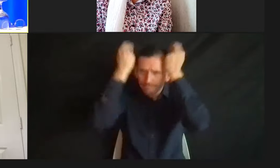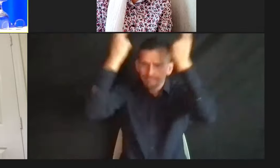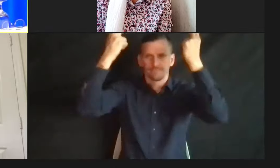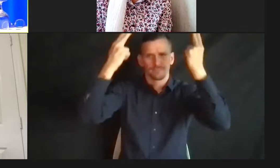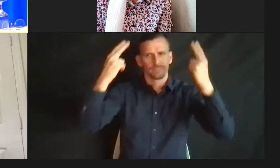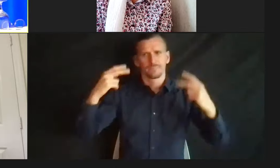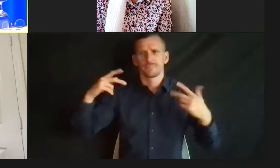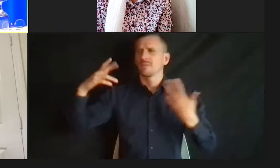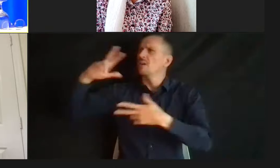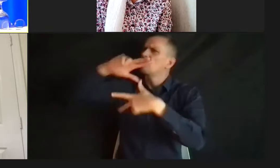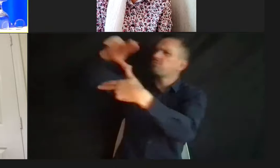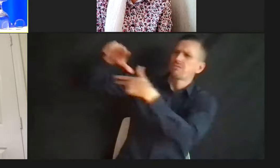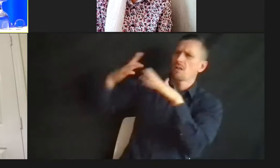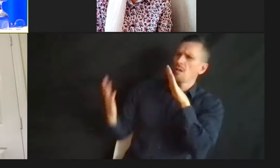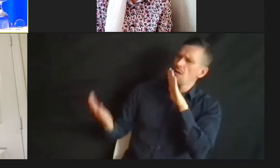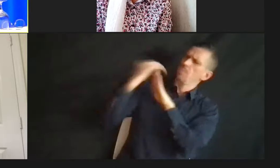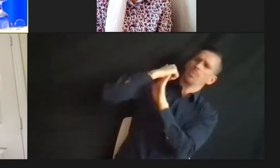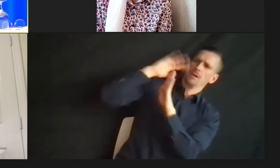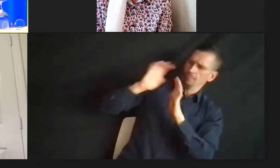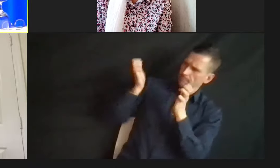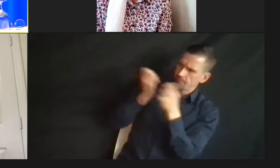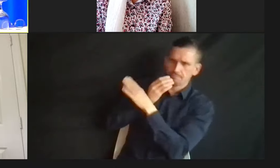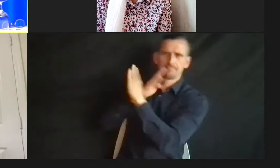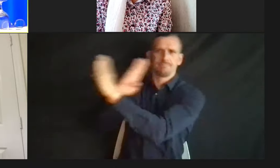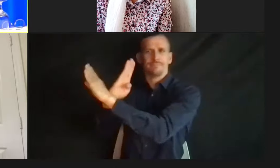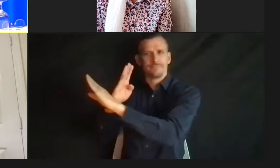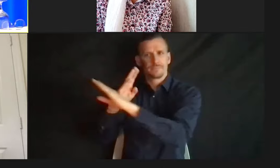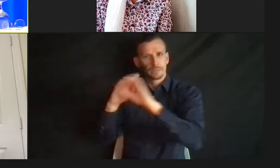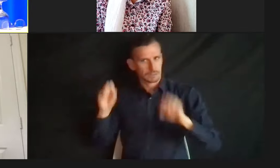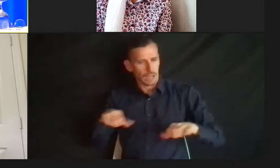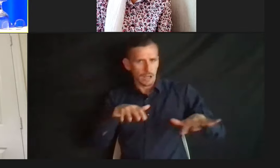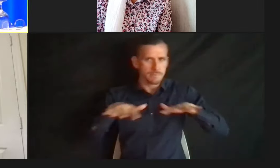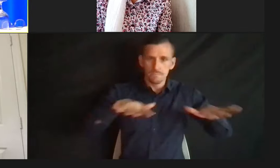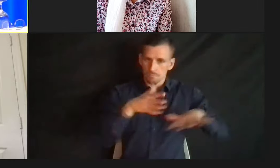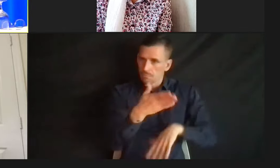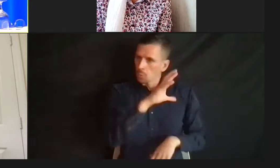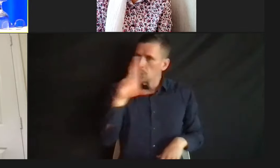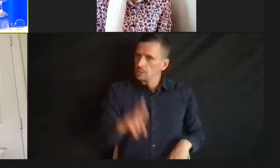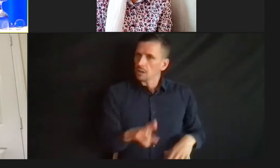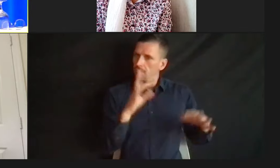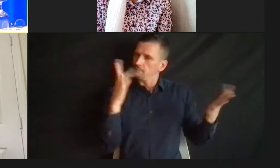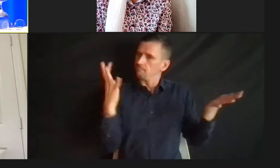Then, we heard about planning, planning at the local level I mentioned, but there is